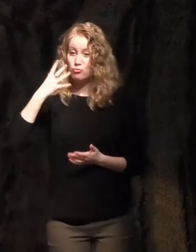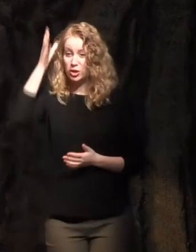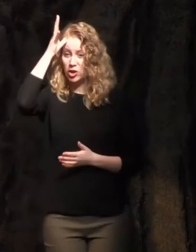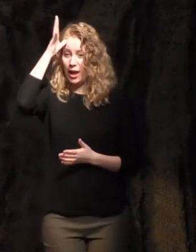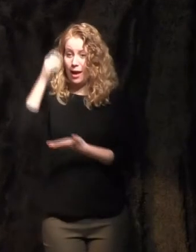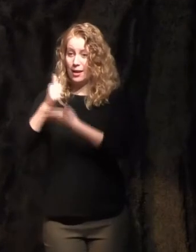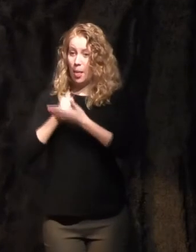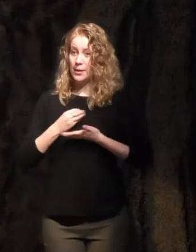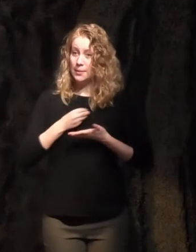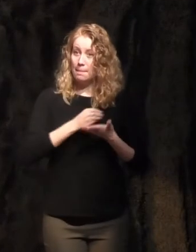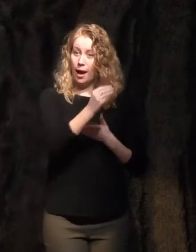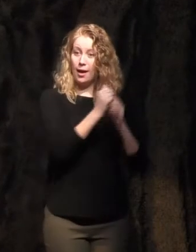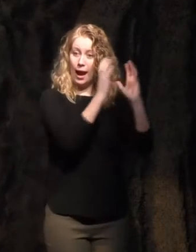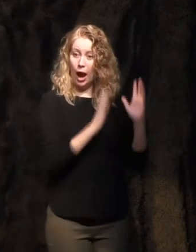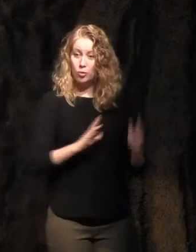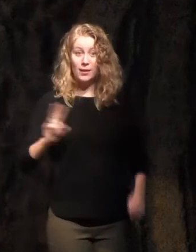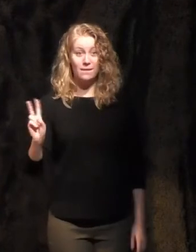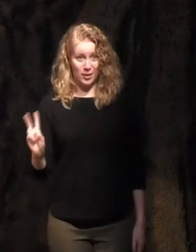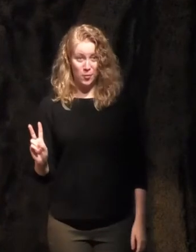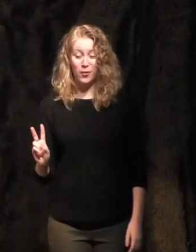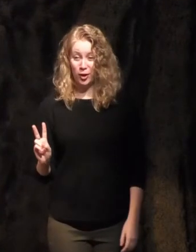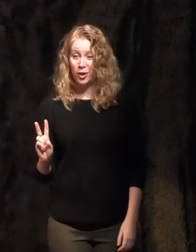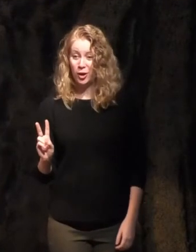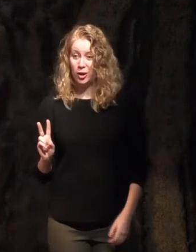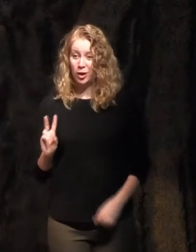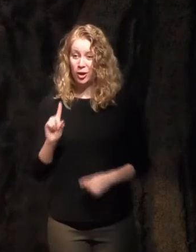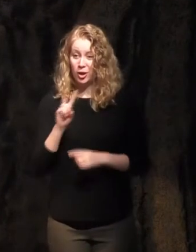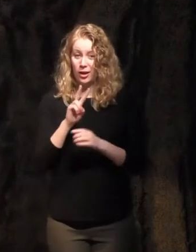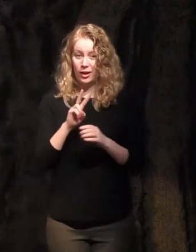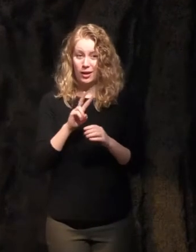buy a house in Vancouver in 2005